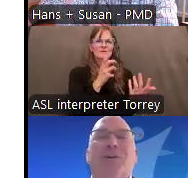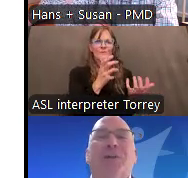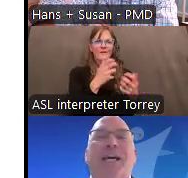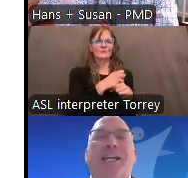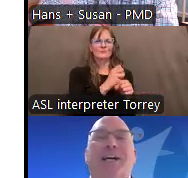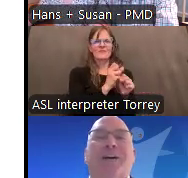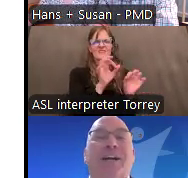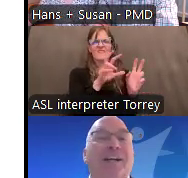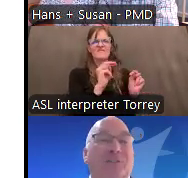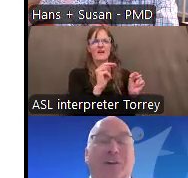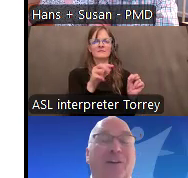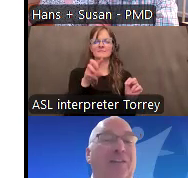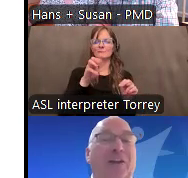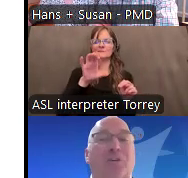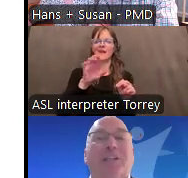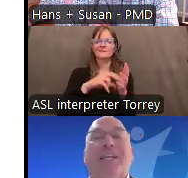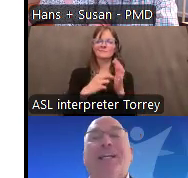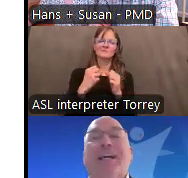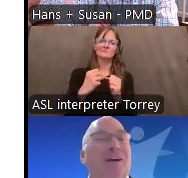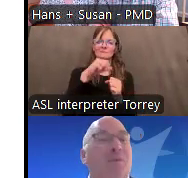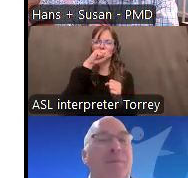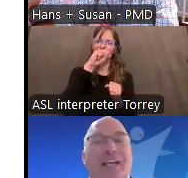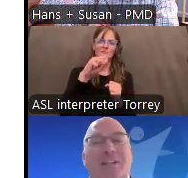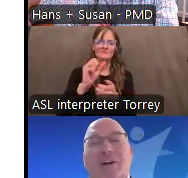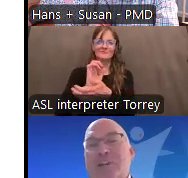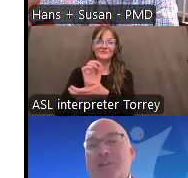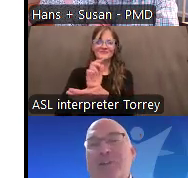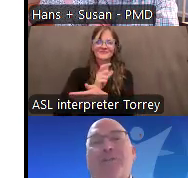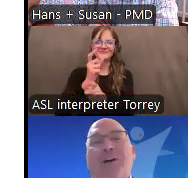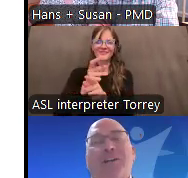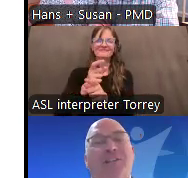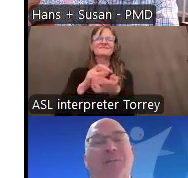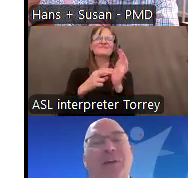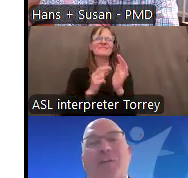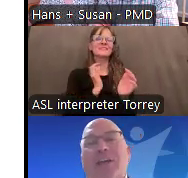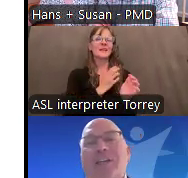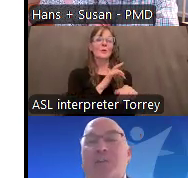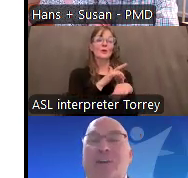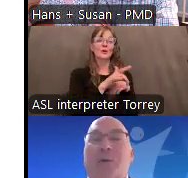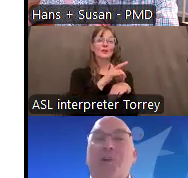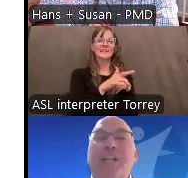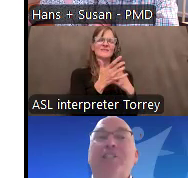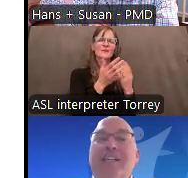So we had our sort of our, that early website launch our soft launch. And some of the other things was